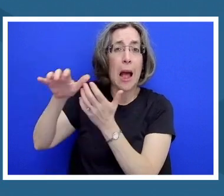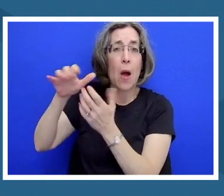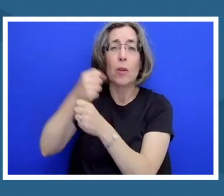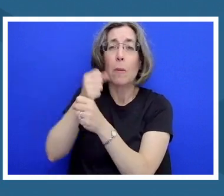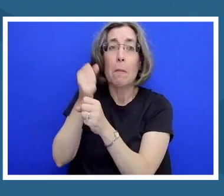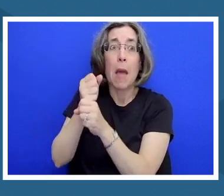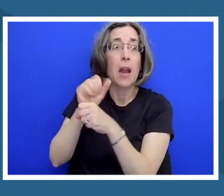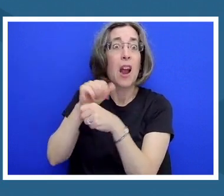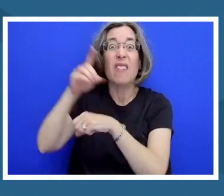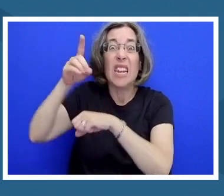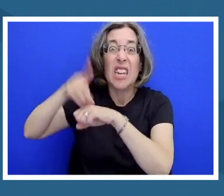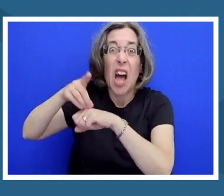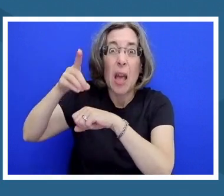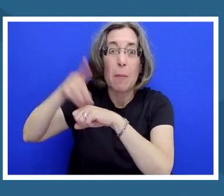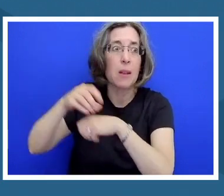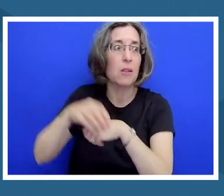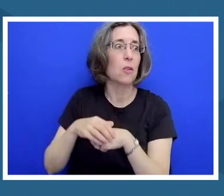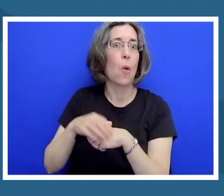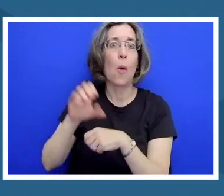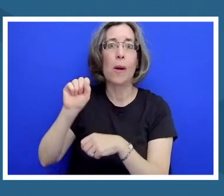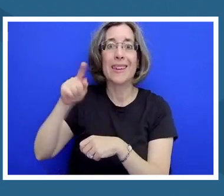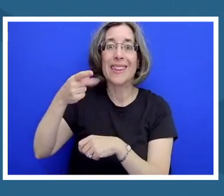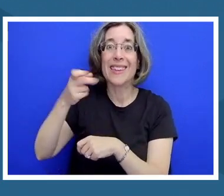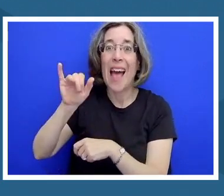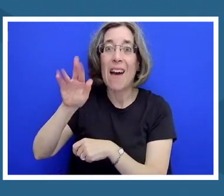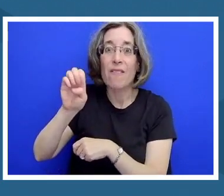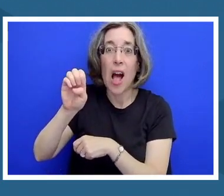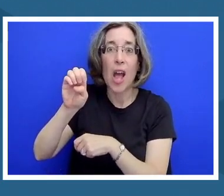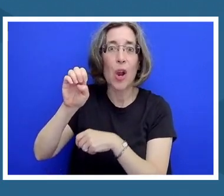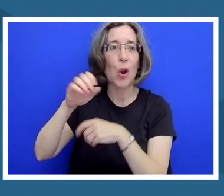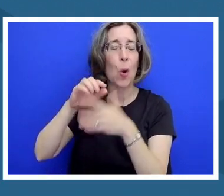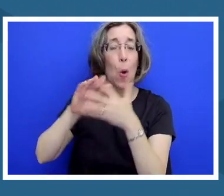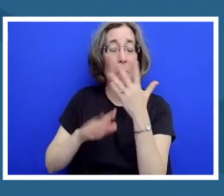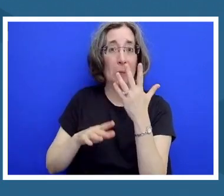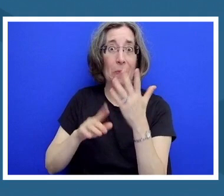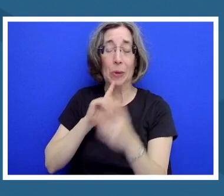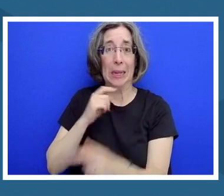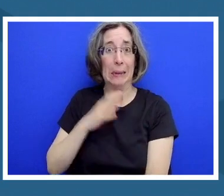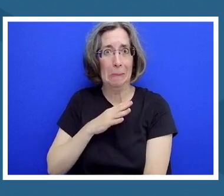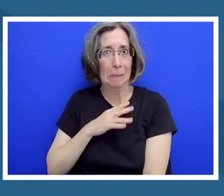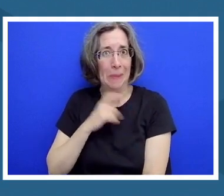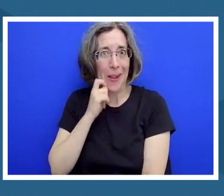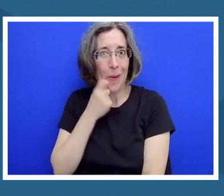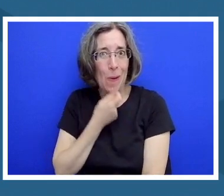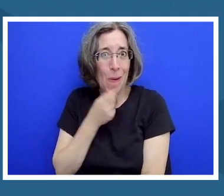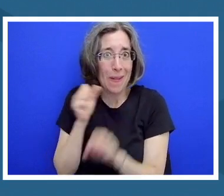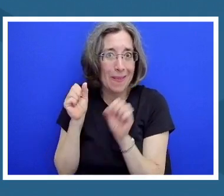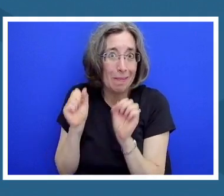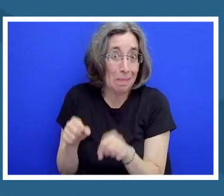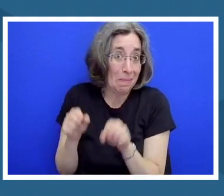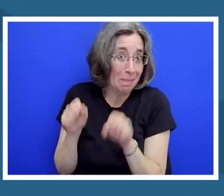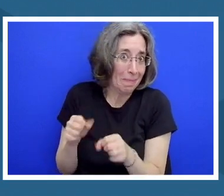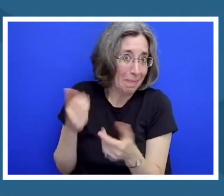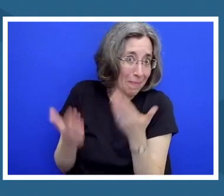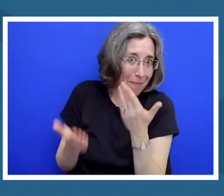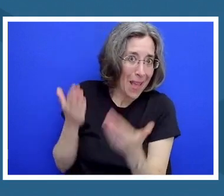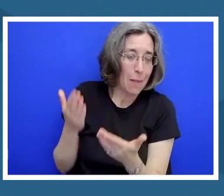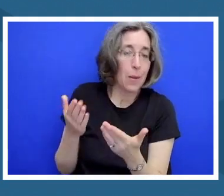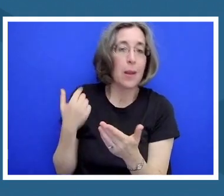like sapphire you know that kind of stuff which is really cool um so yeah we're